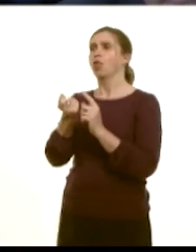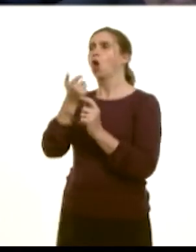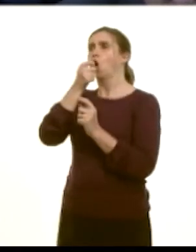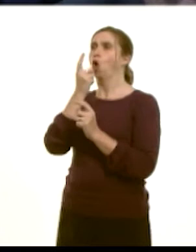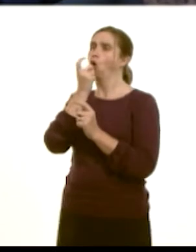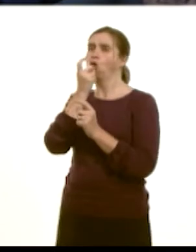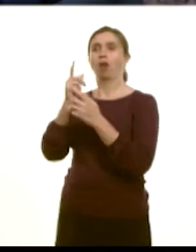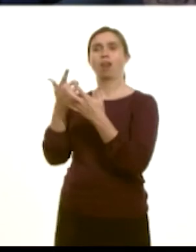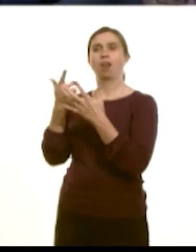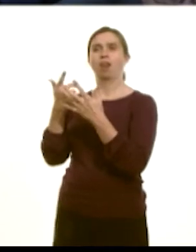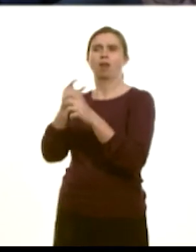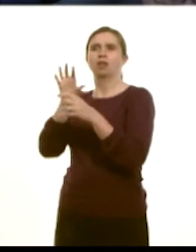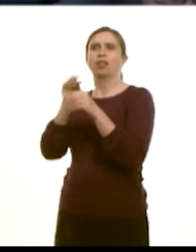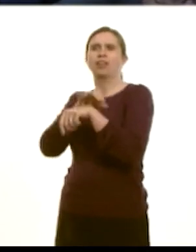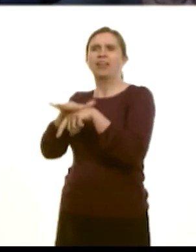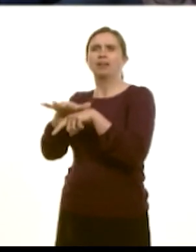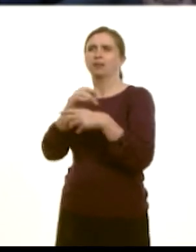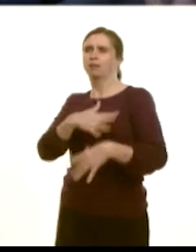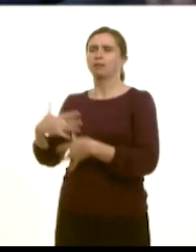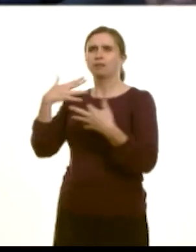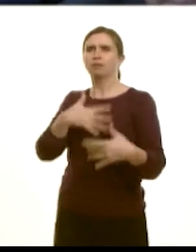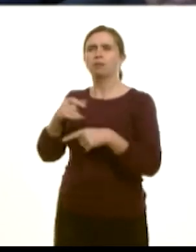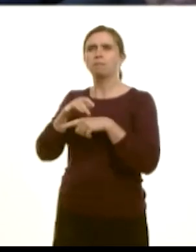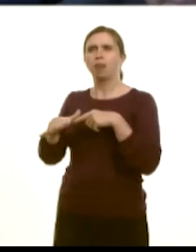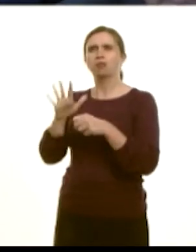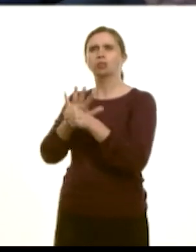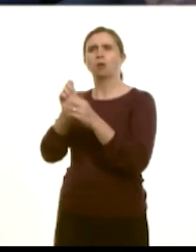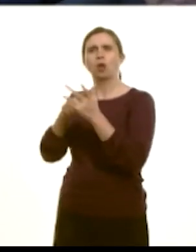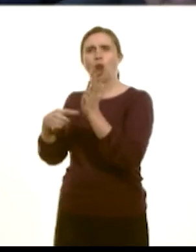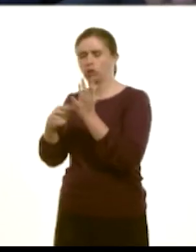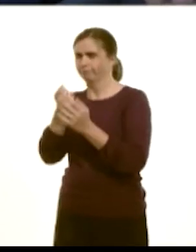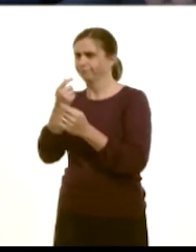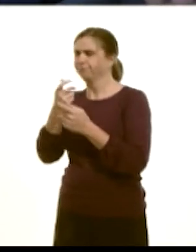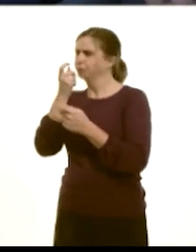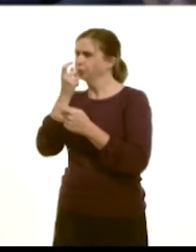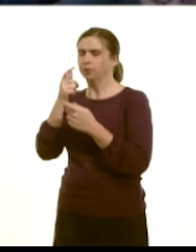Despite being approved for usage, the report found that they are being introduced in a